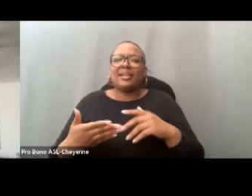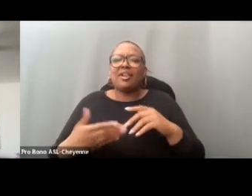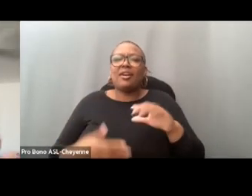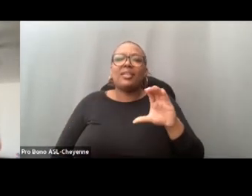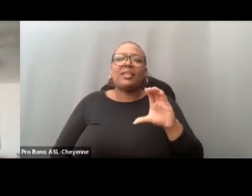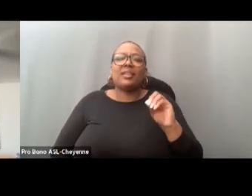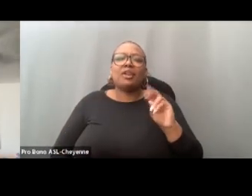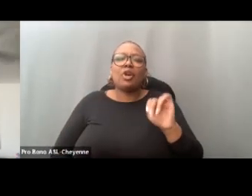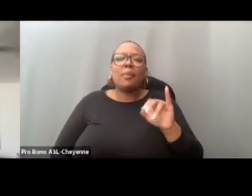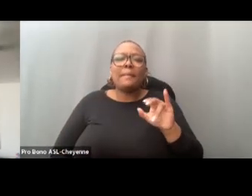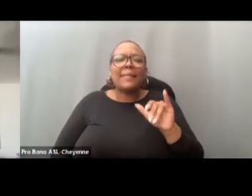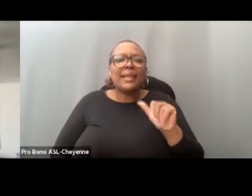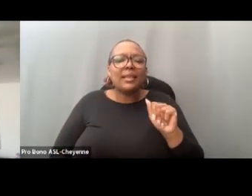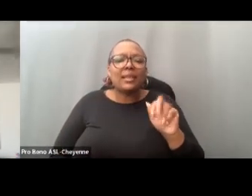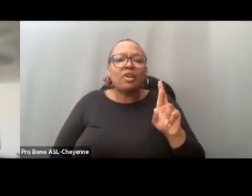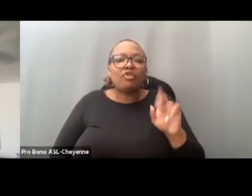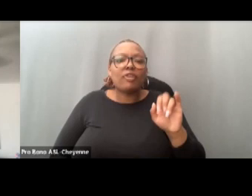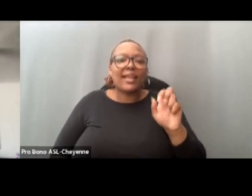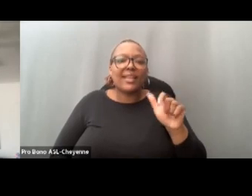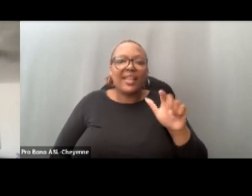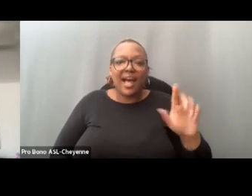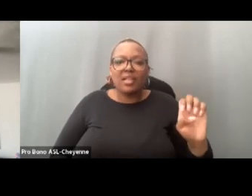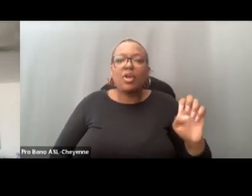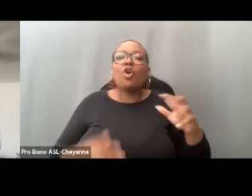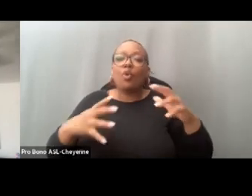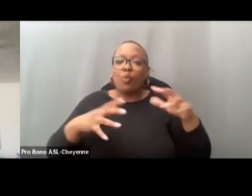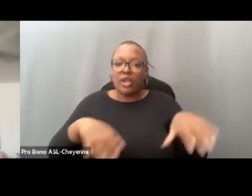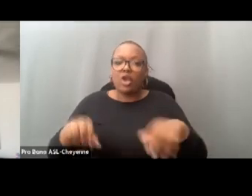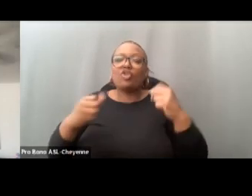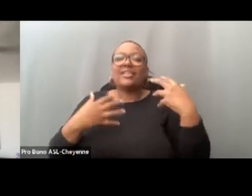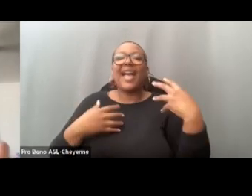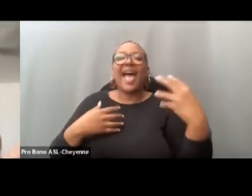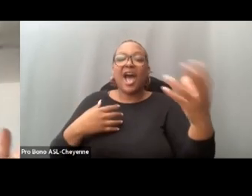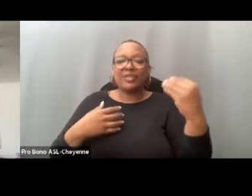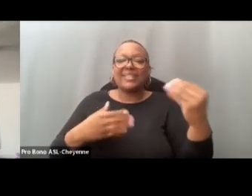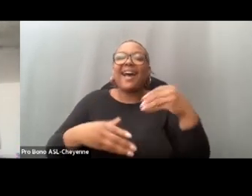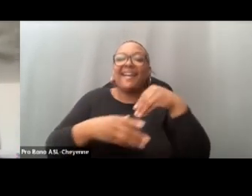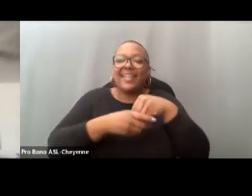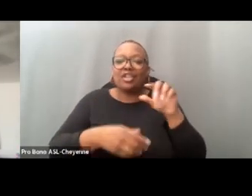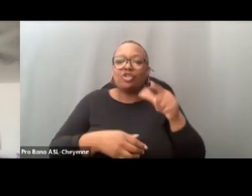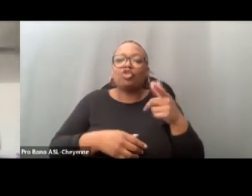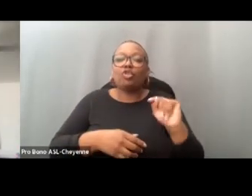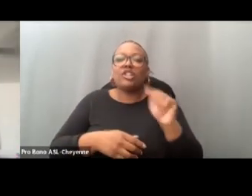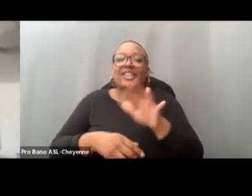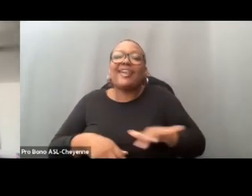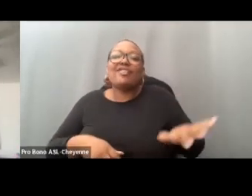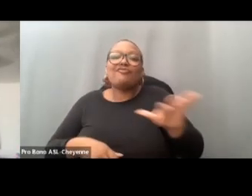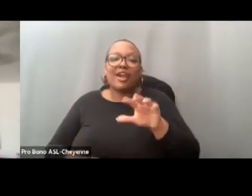which we hosted in outdoor performances at Georgetown and around Washington, DC.